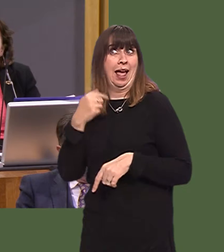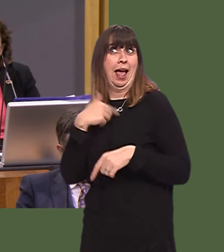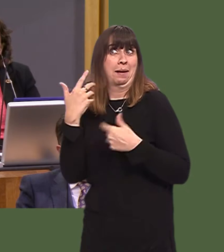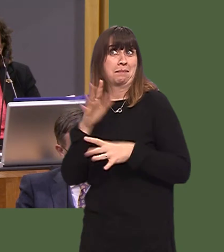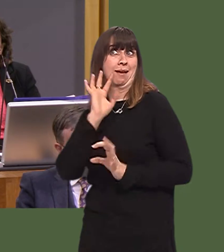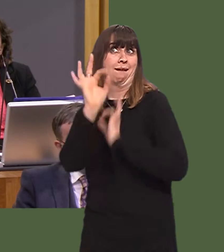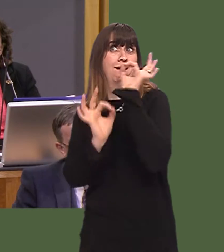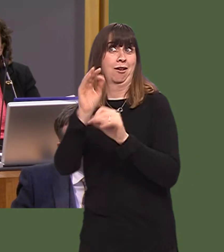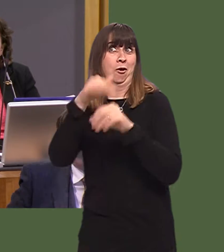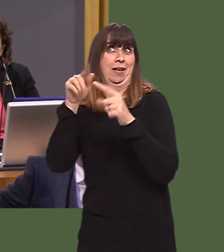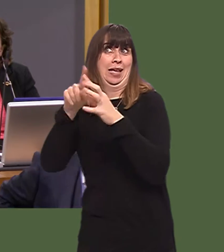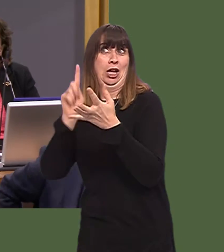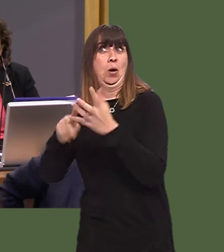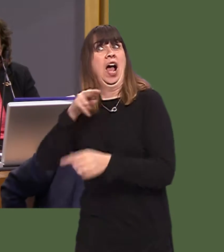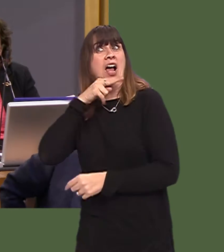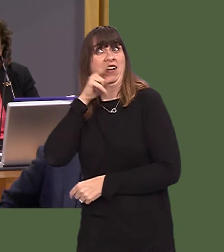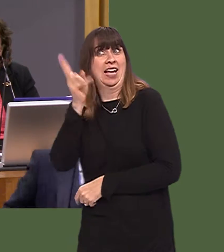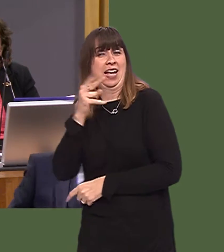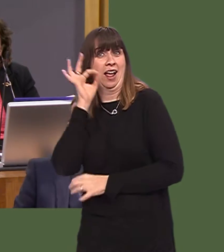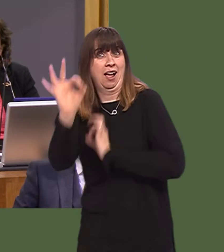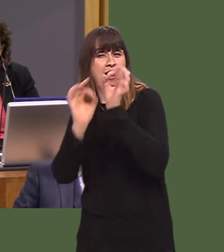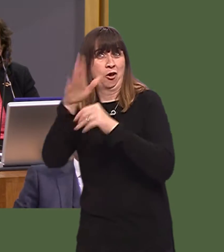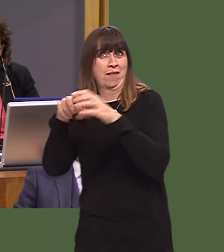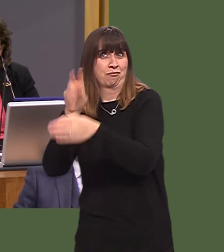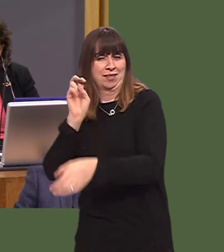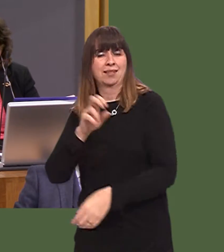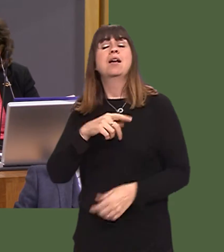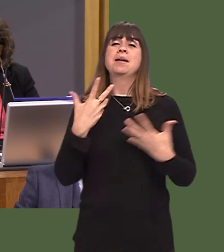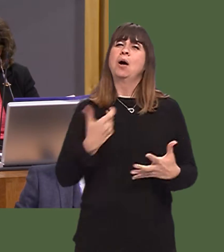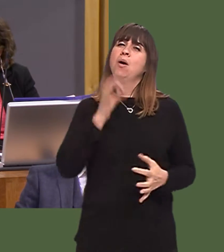Neil Hamilton: Iíd like to ask about the health service, in particular in relation to GPs.